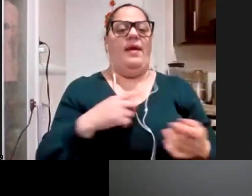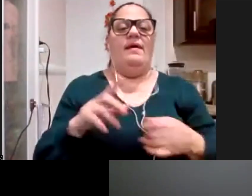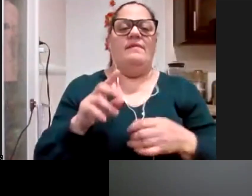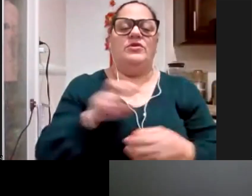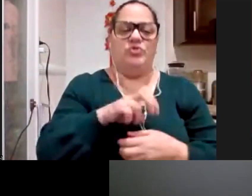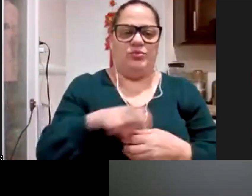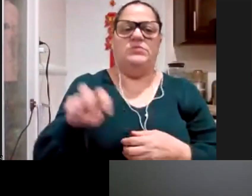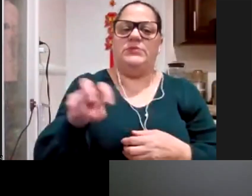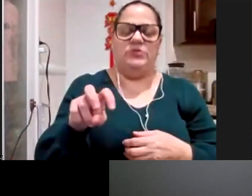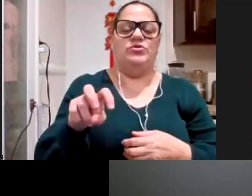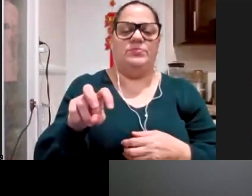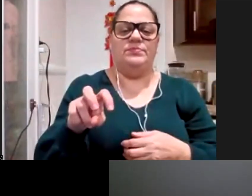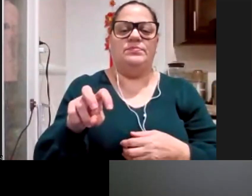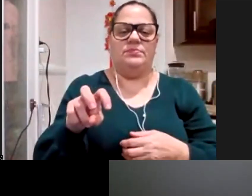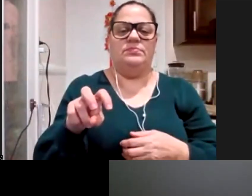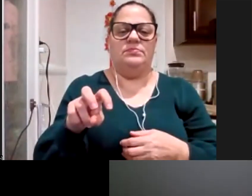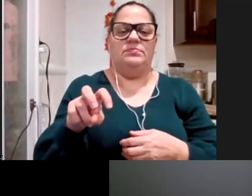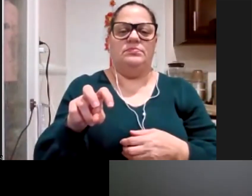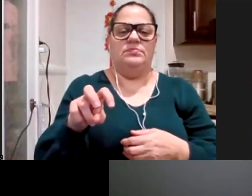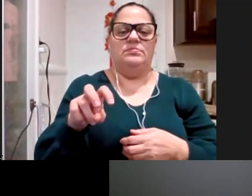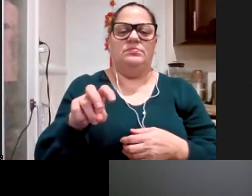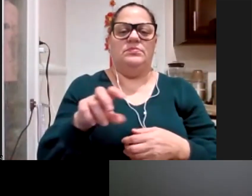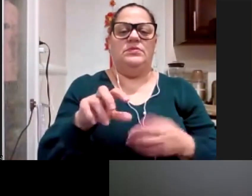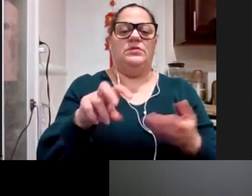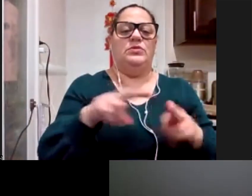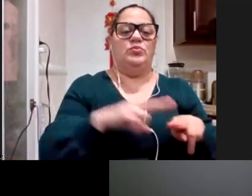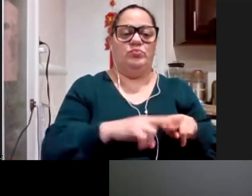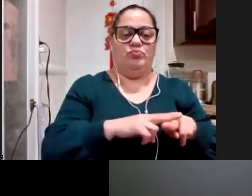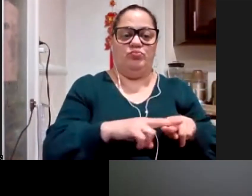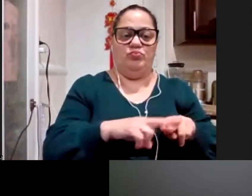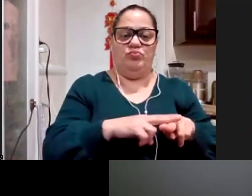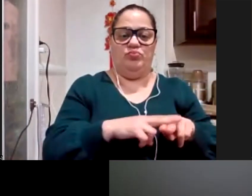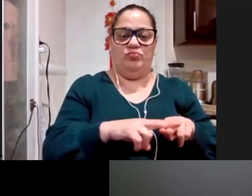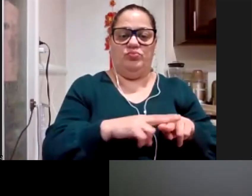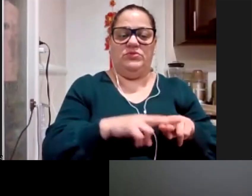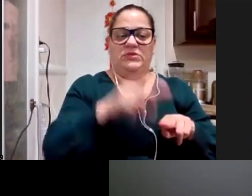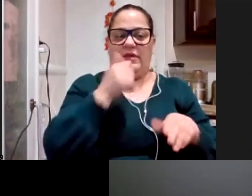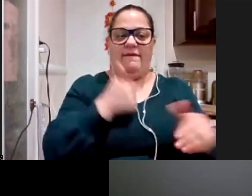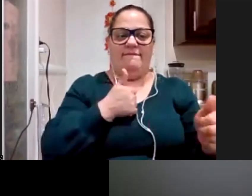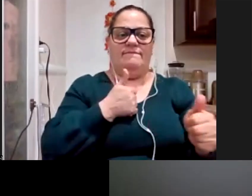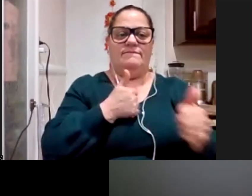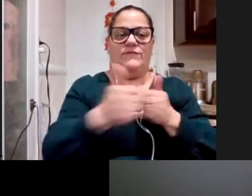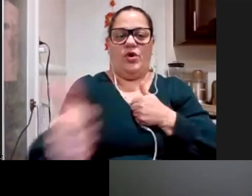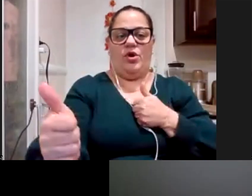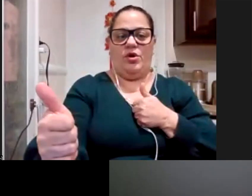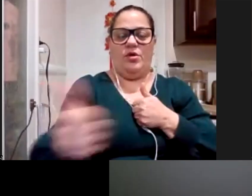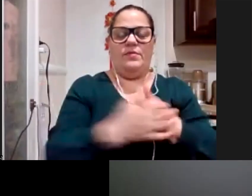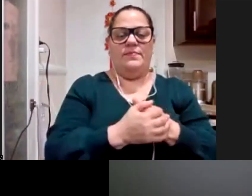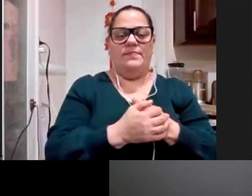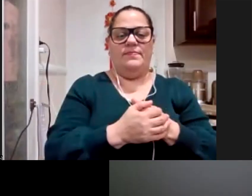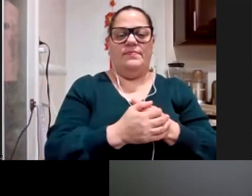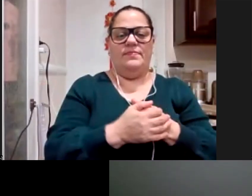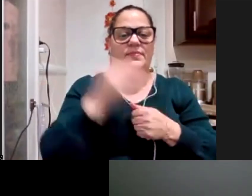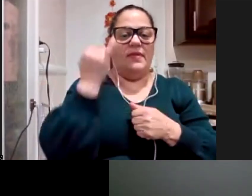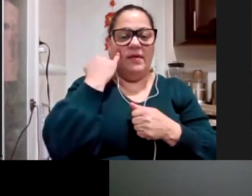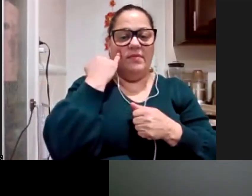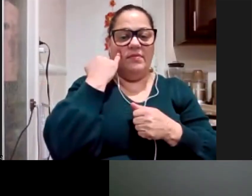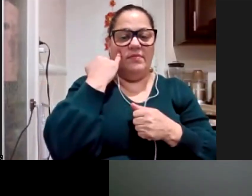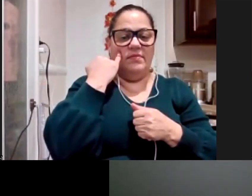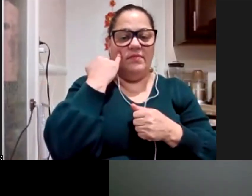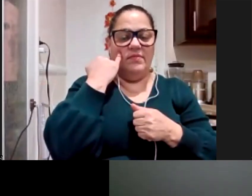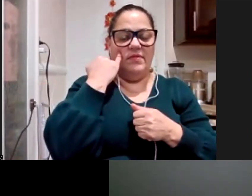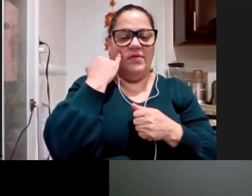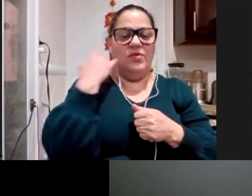so the Long Island Railroad is not too far. Um if you're you know if we're not if we're not talking